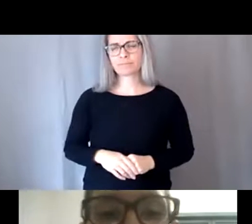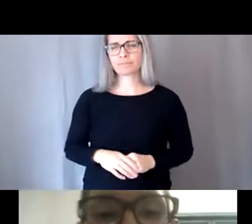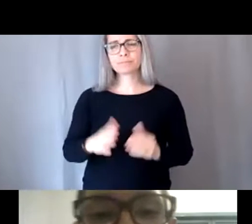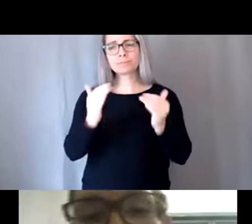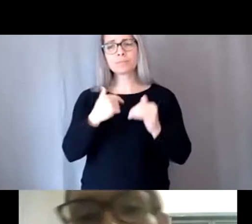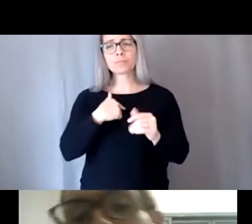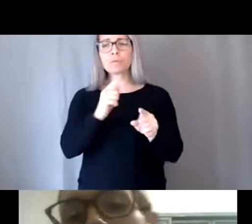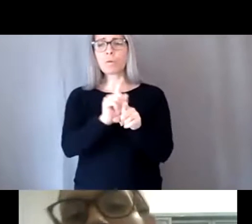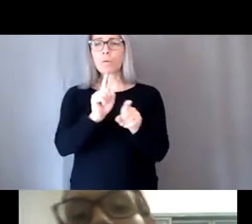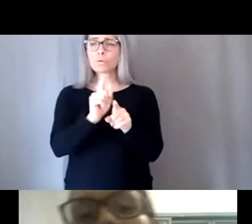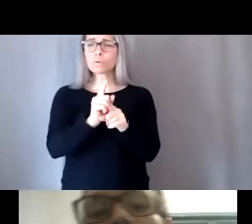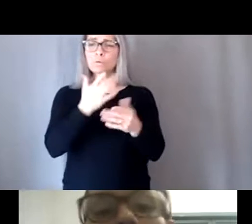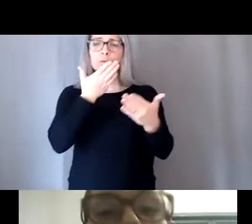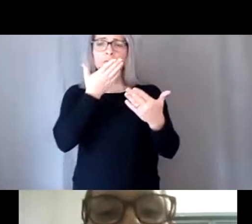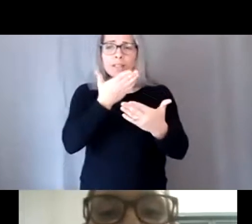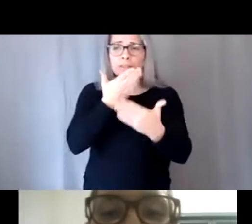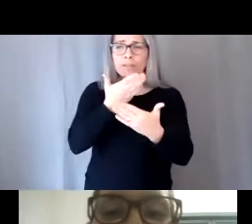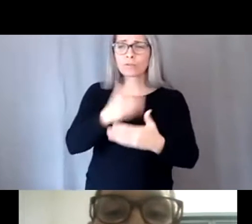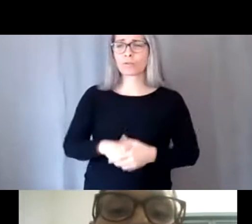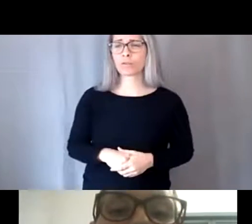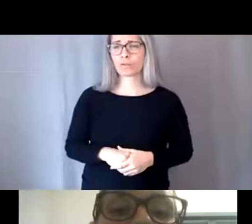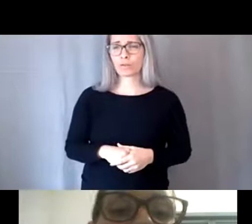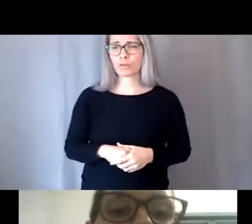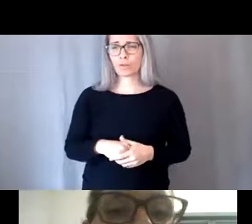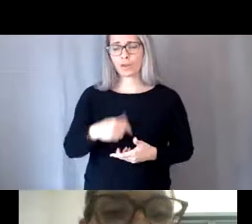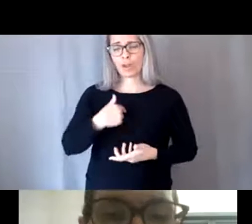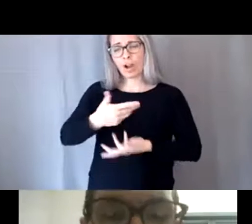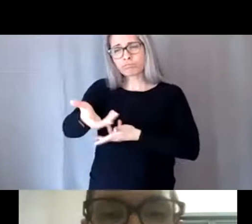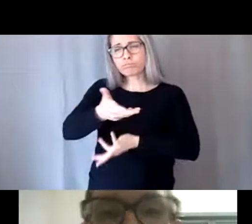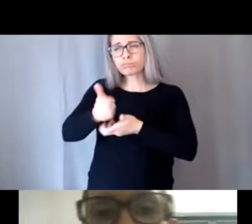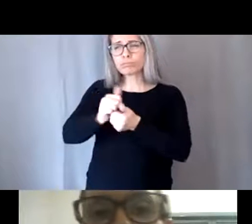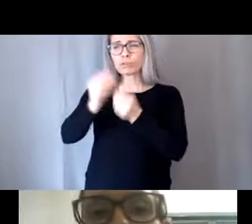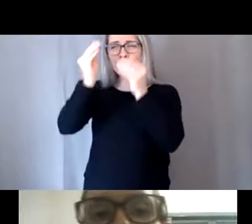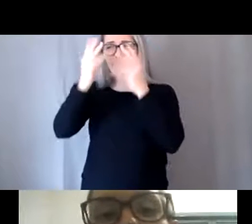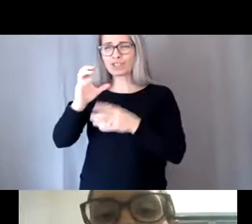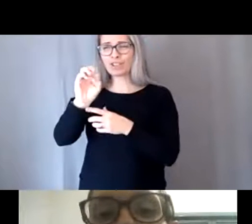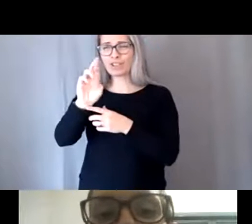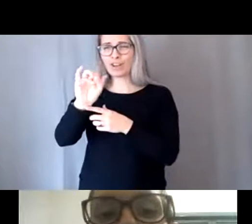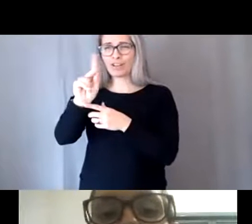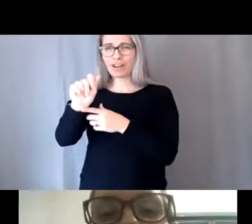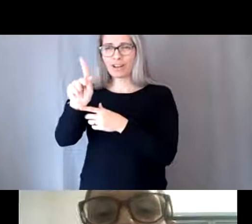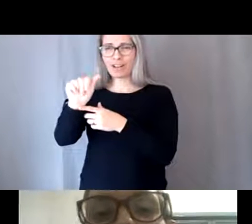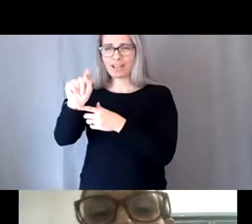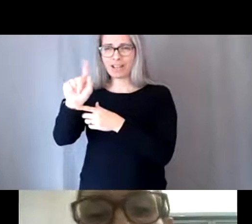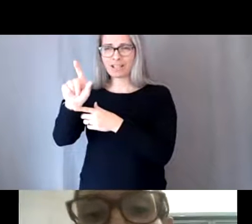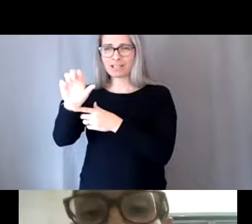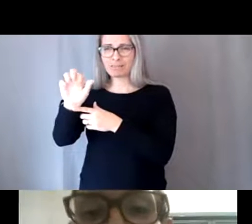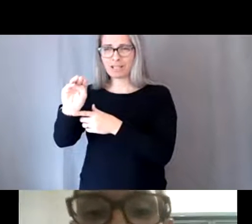possibility of being in contact with professor Erica Katzman professor Katzman is a reference in many